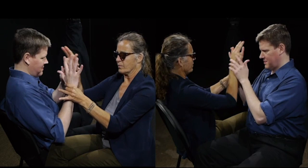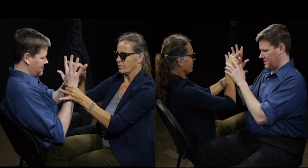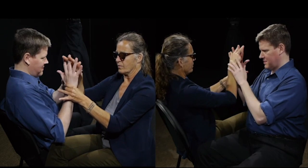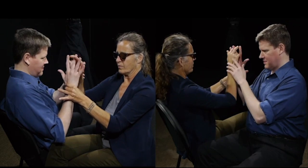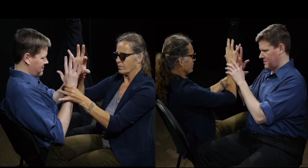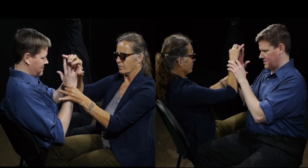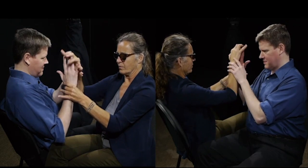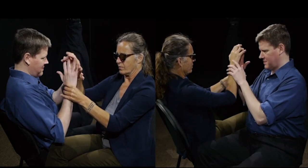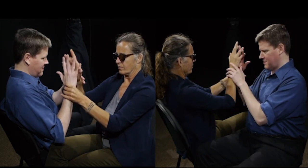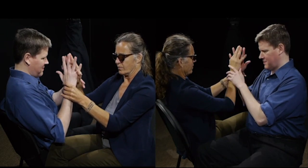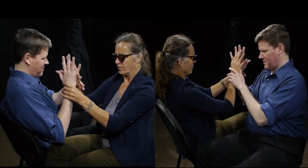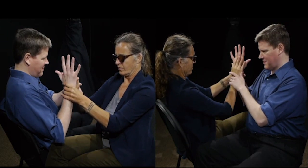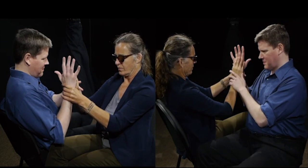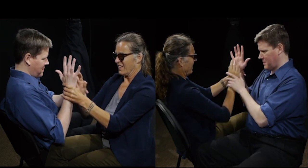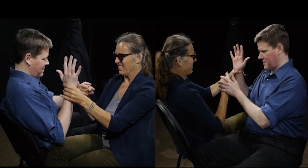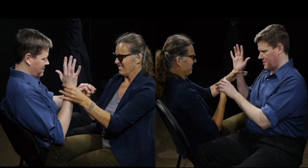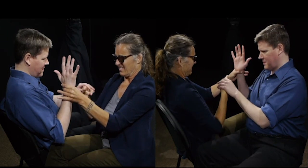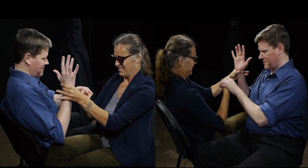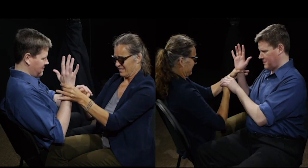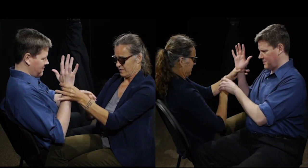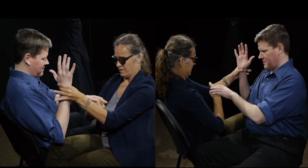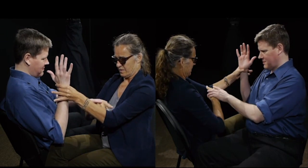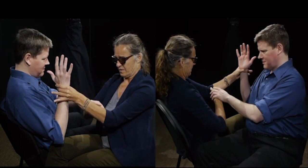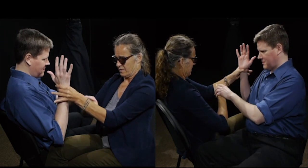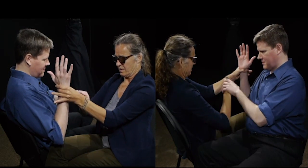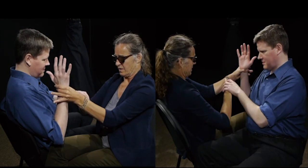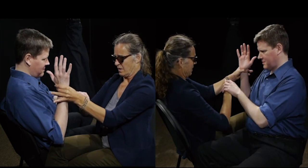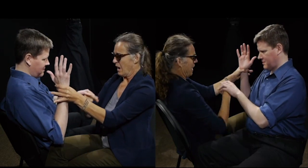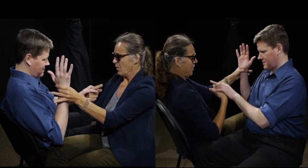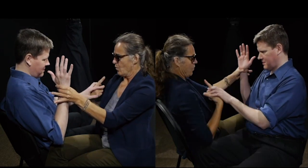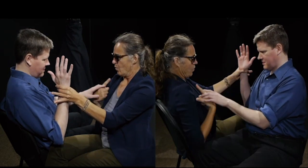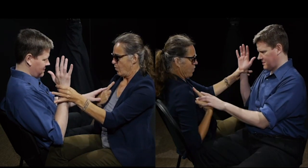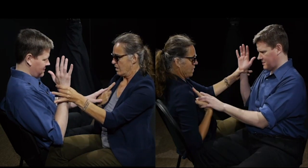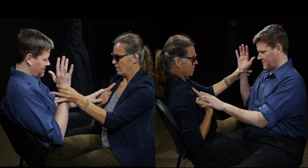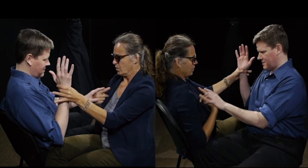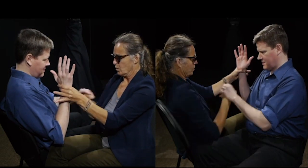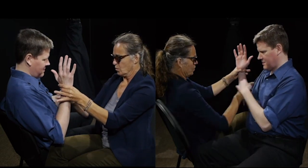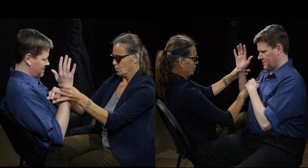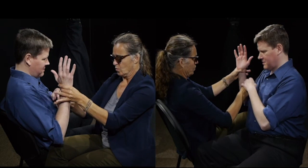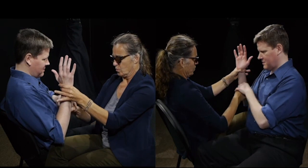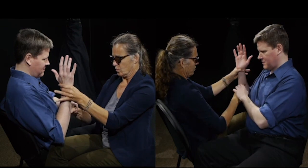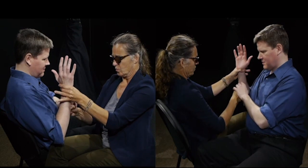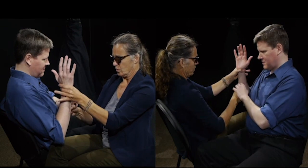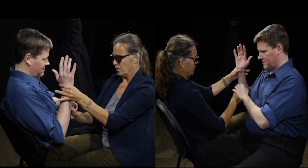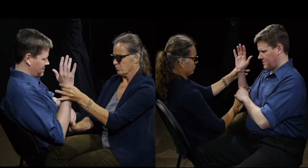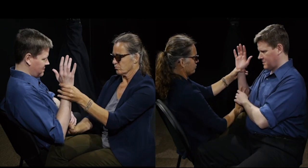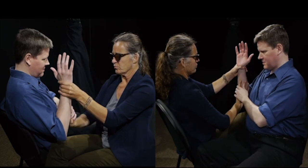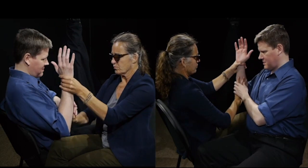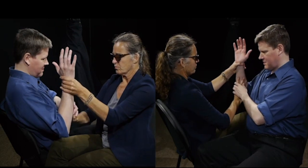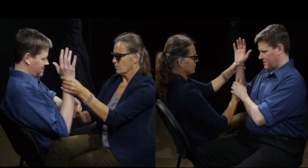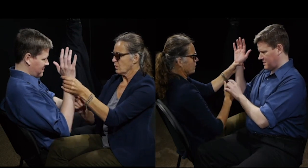I make a fist with my dominant hand, which tells you to make a fist with your dominant hand. That represents a "sphere," which you can perceive easily.